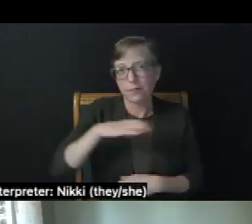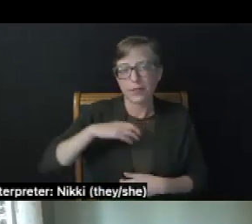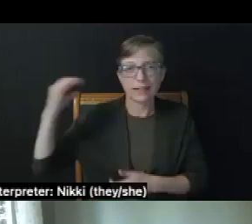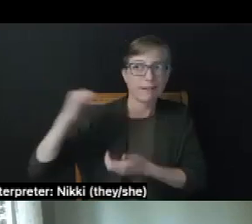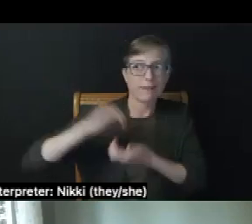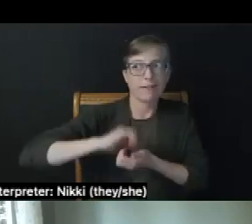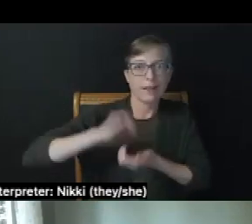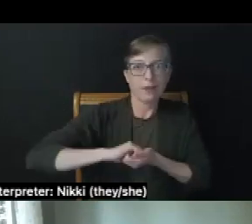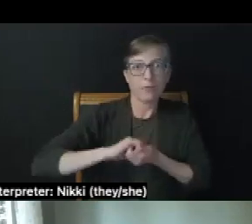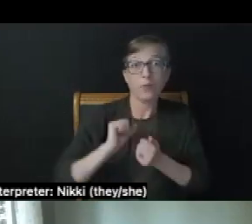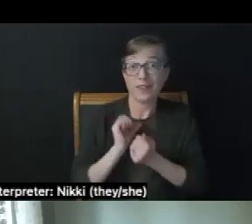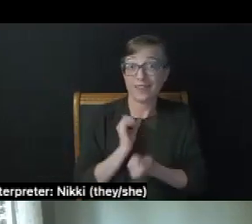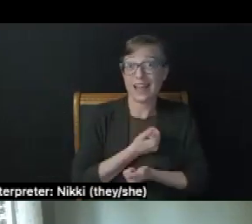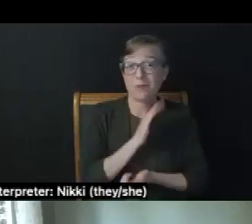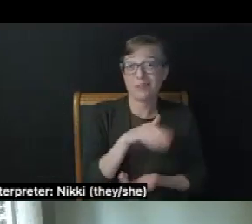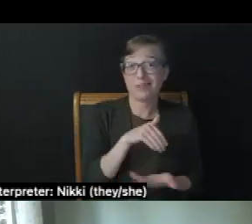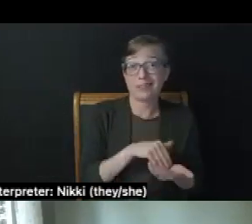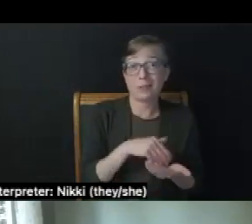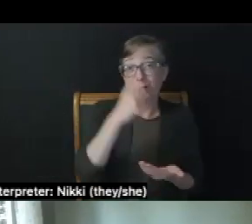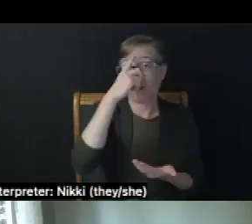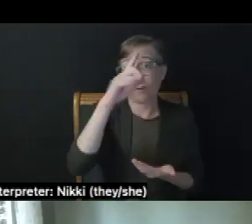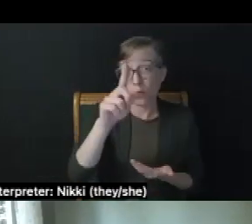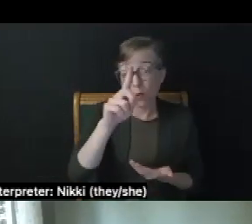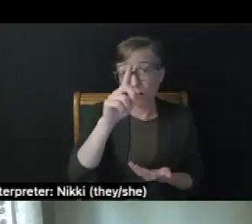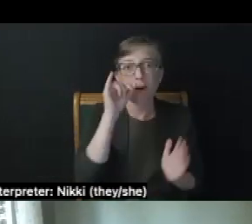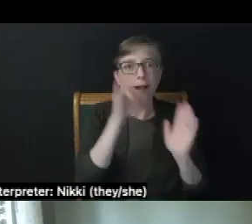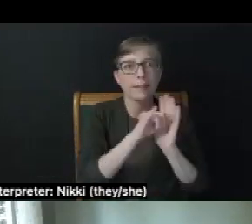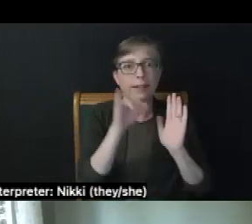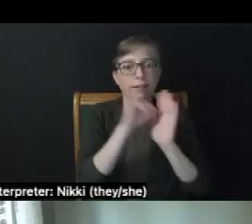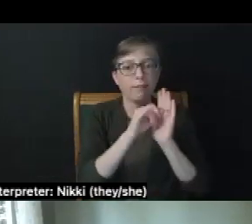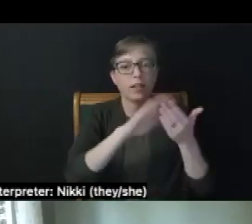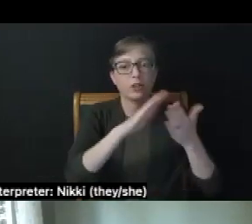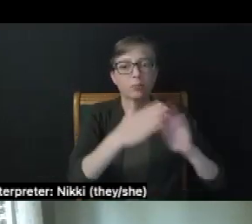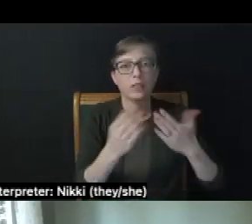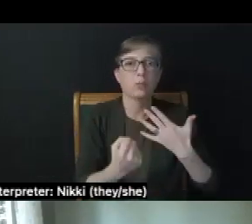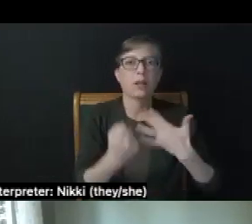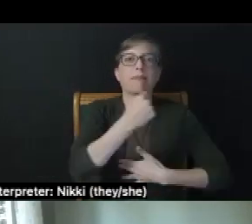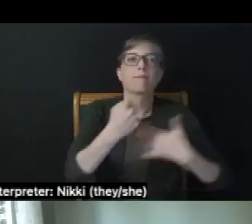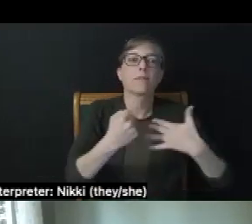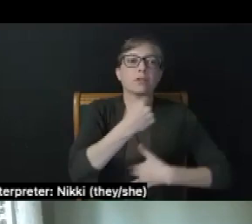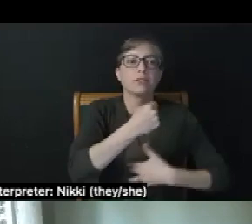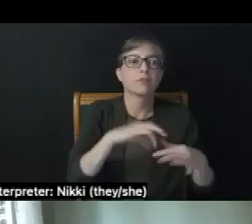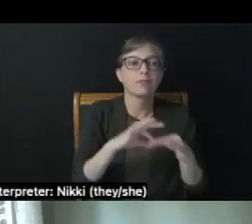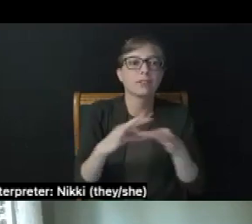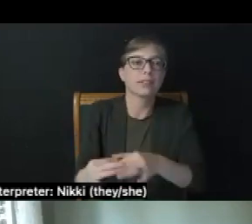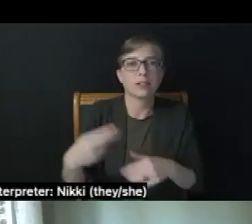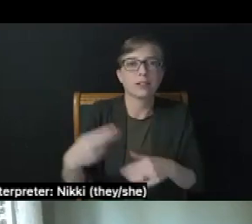community priorities that are focused around HCBS equity.